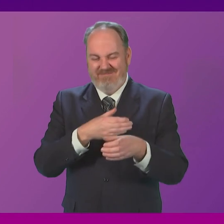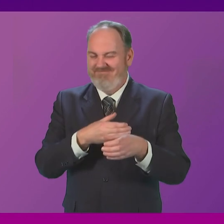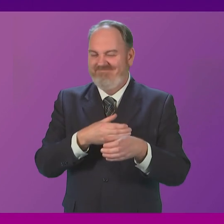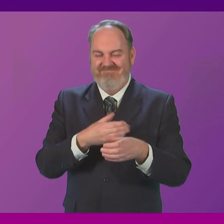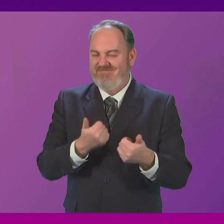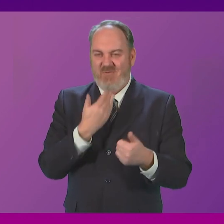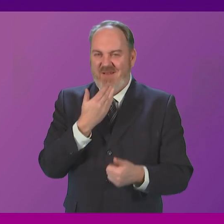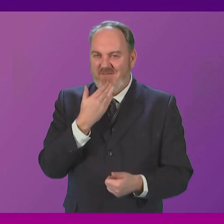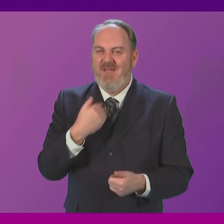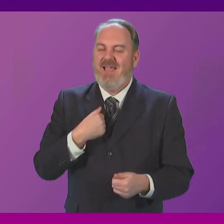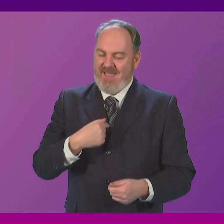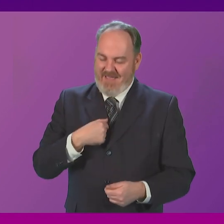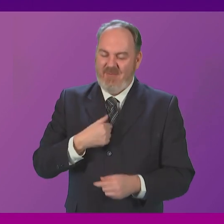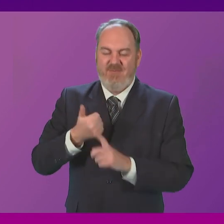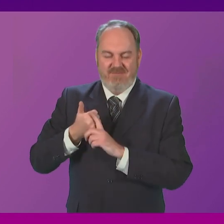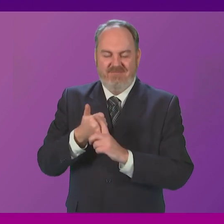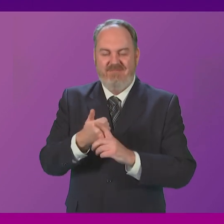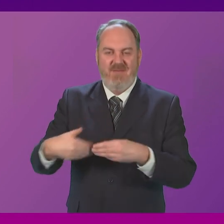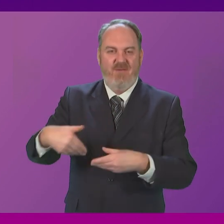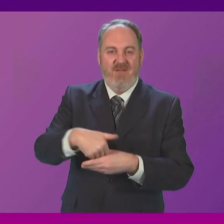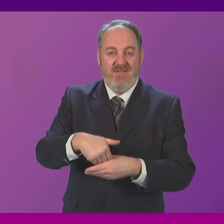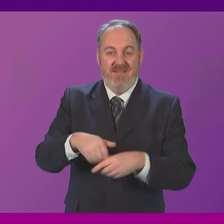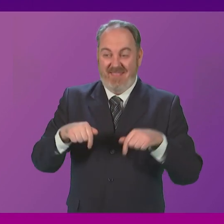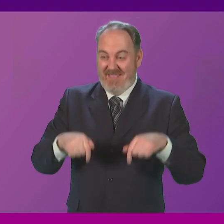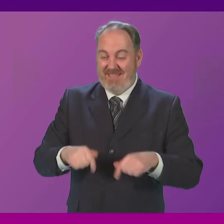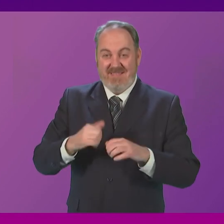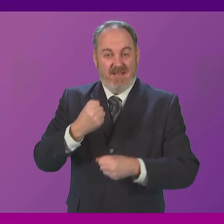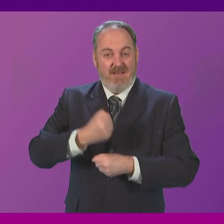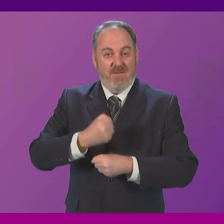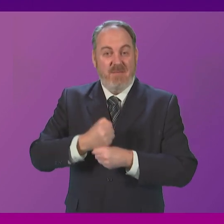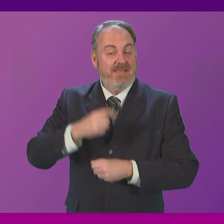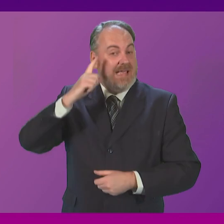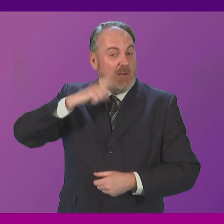The nationalist Government is moving further away from the real priorities of Scottish